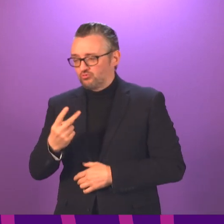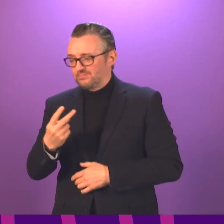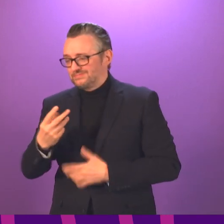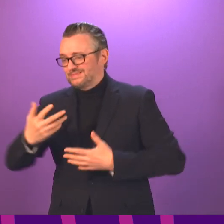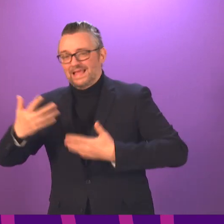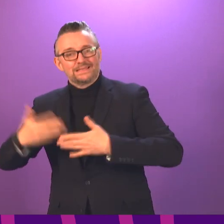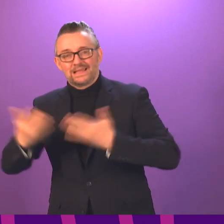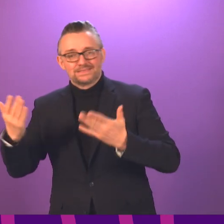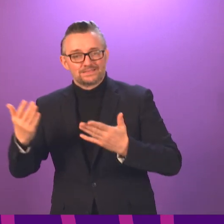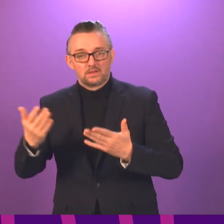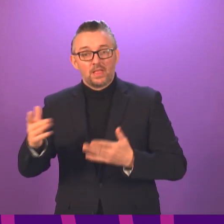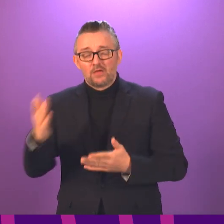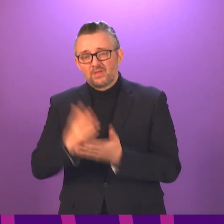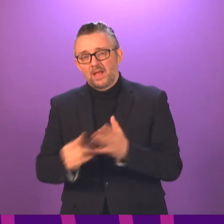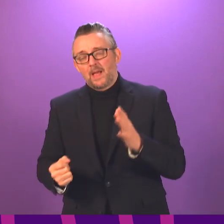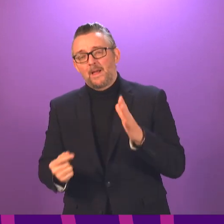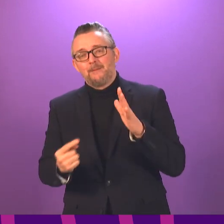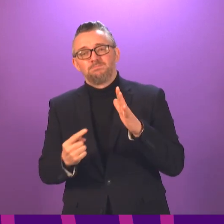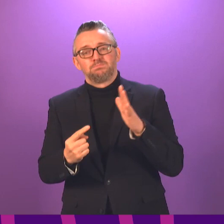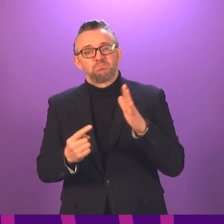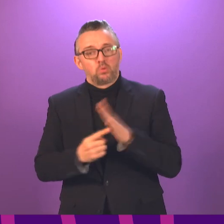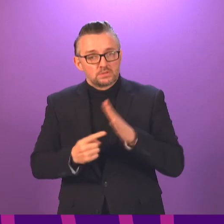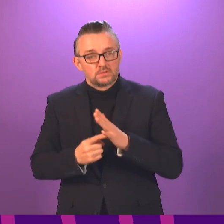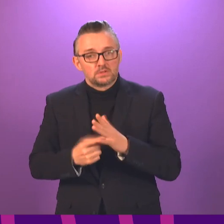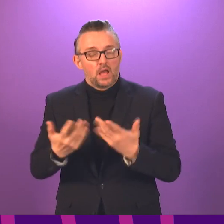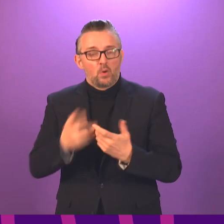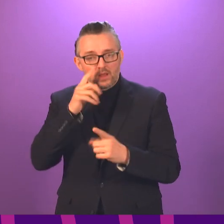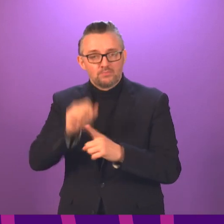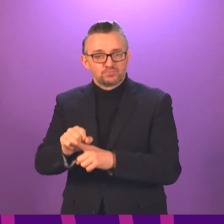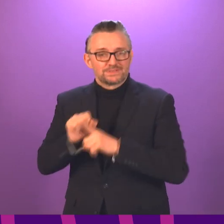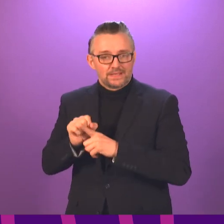but it is an essential part of the protective measures that we need to put in place. We